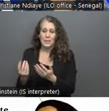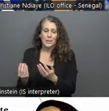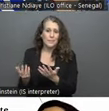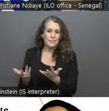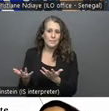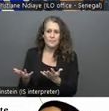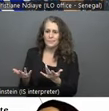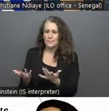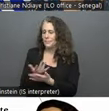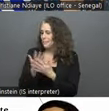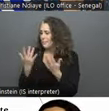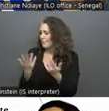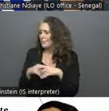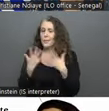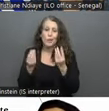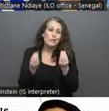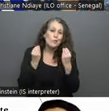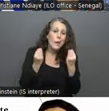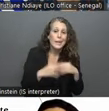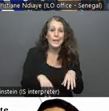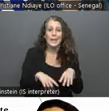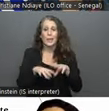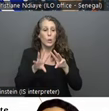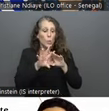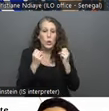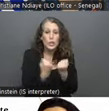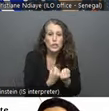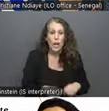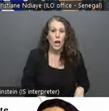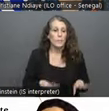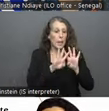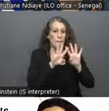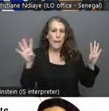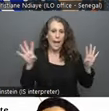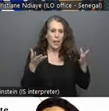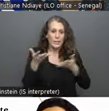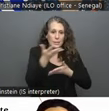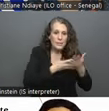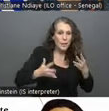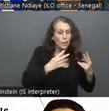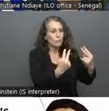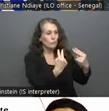training sessions and workshops and panel discussions with, with the likes of bipolar